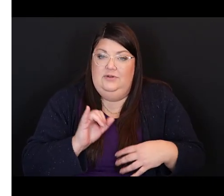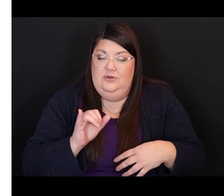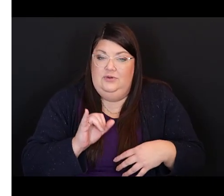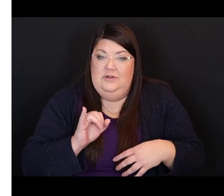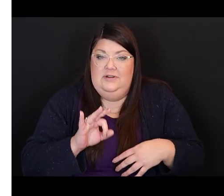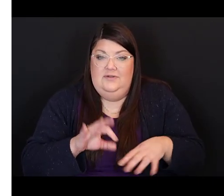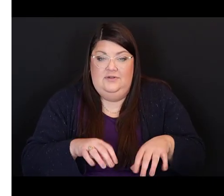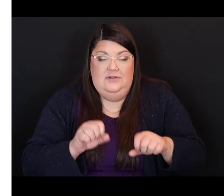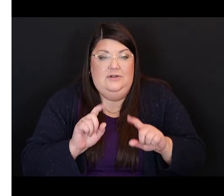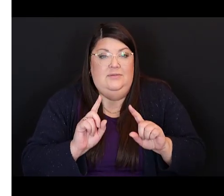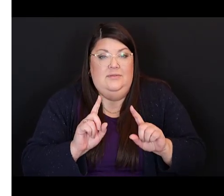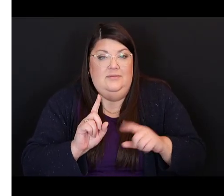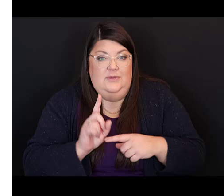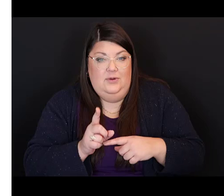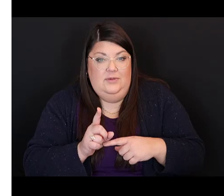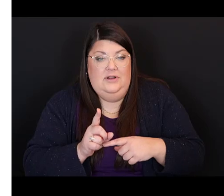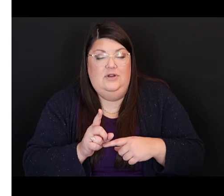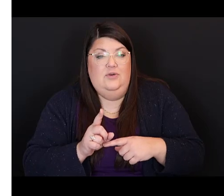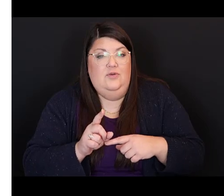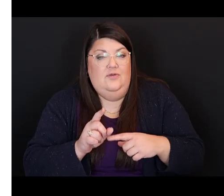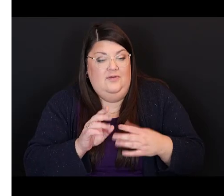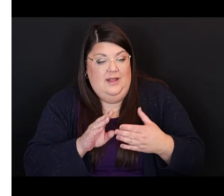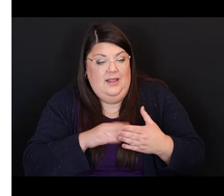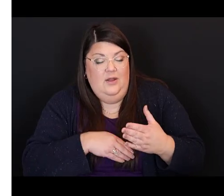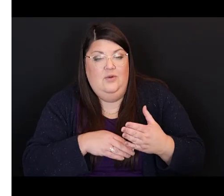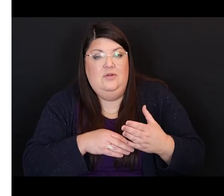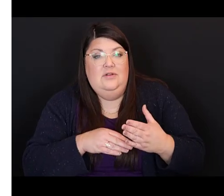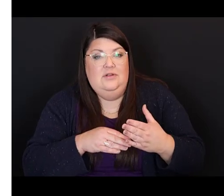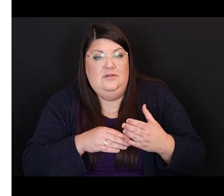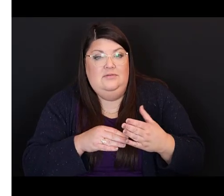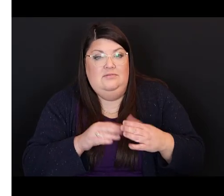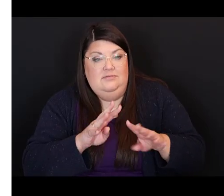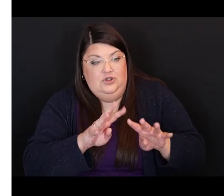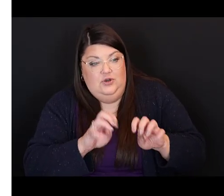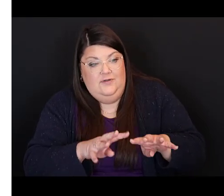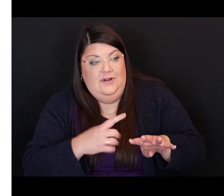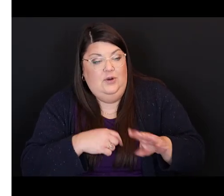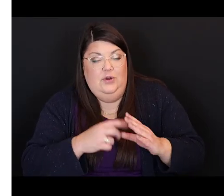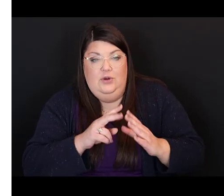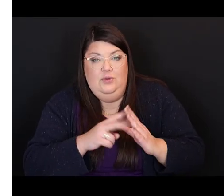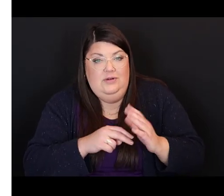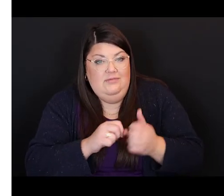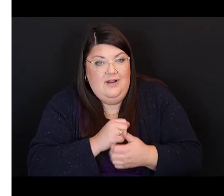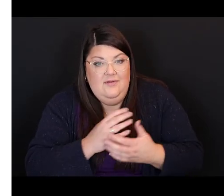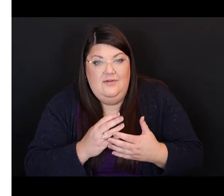if you would take a moment to fill out a survey, we do read them all. We read all of your comments.